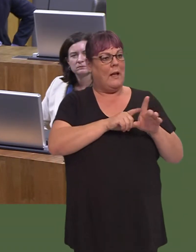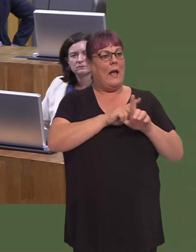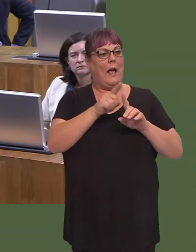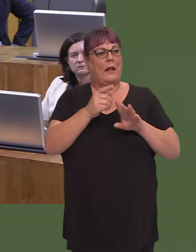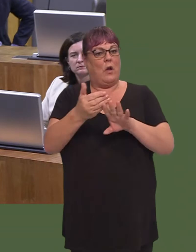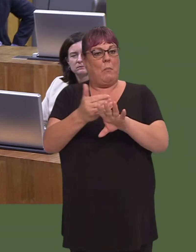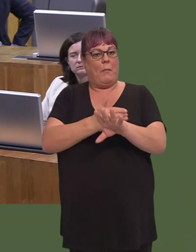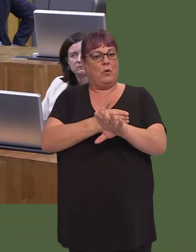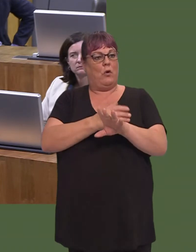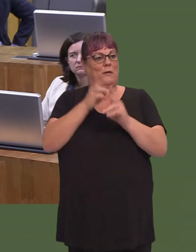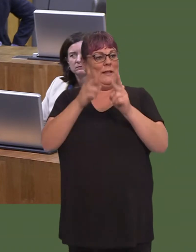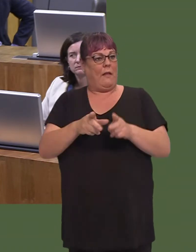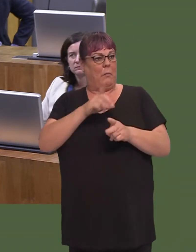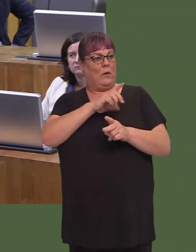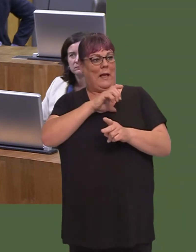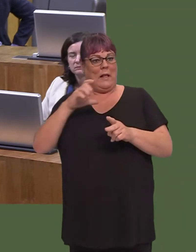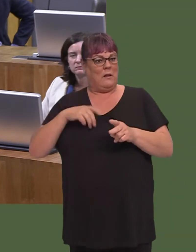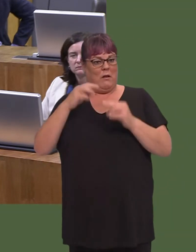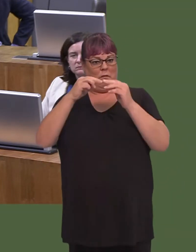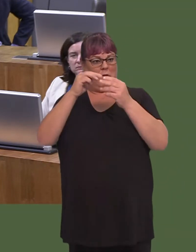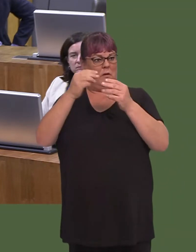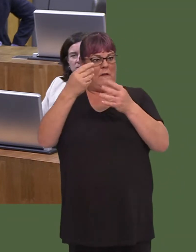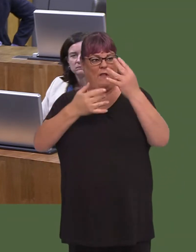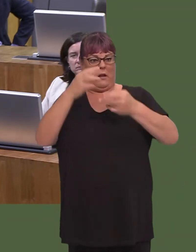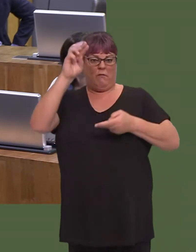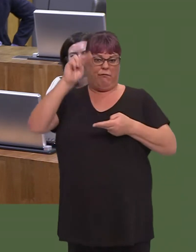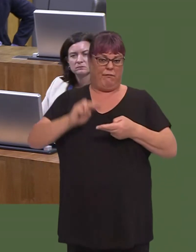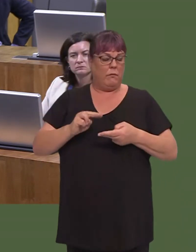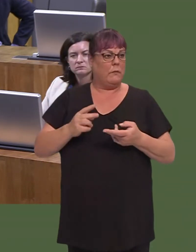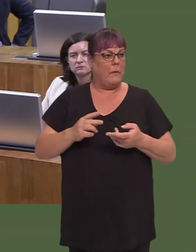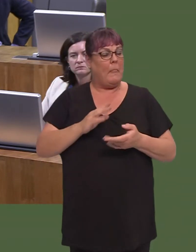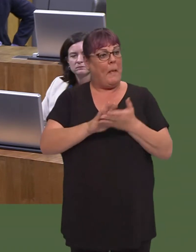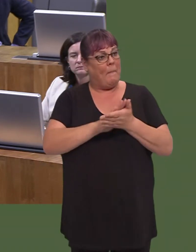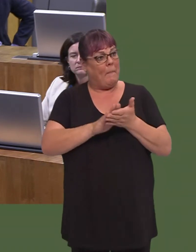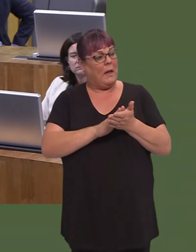EU would fold in the face of the UK's demands. It hasn't done. We were told that German car